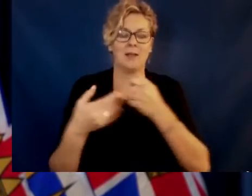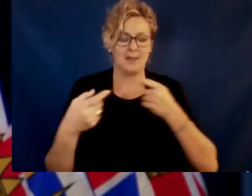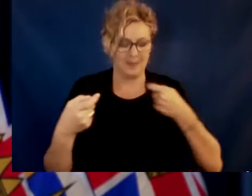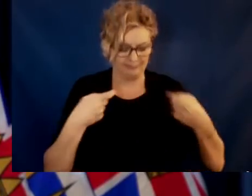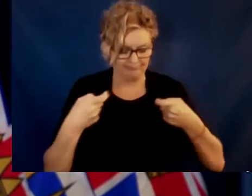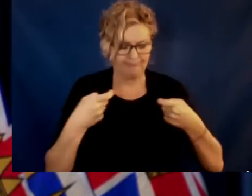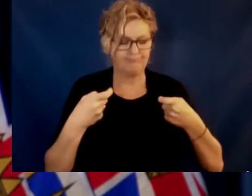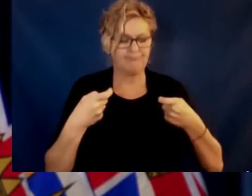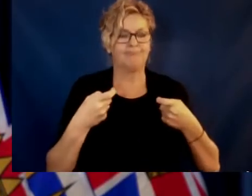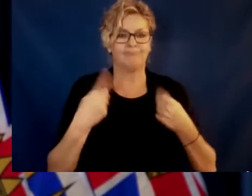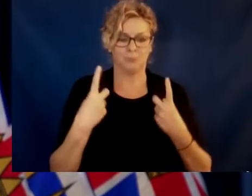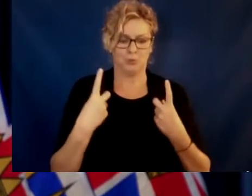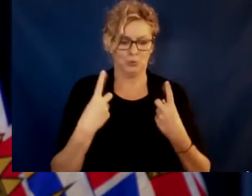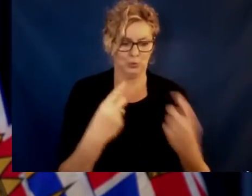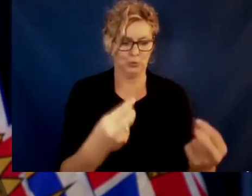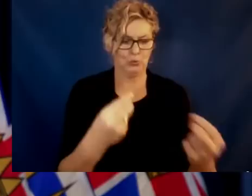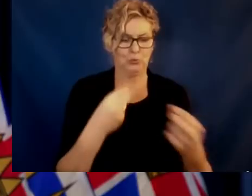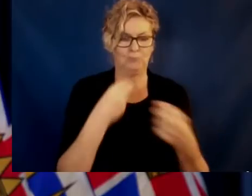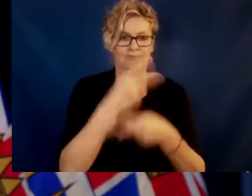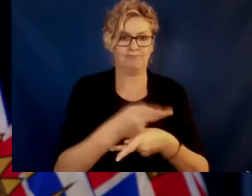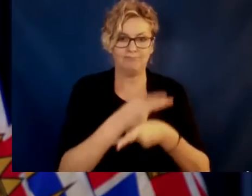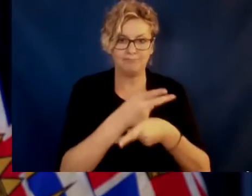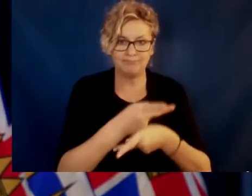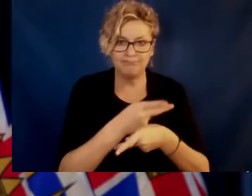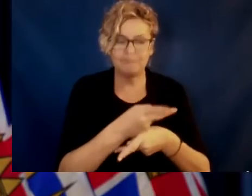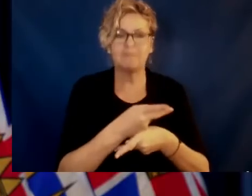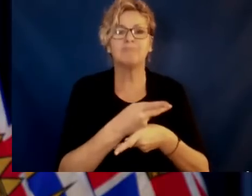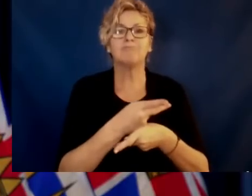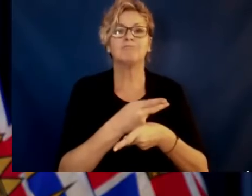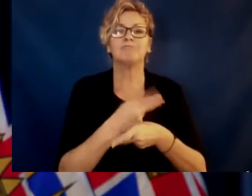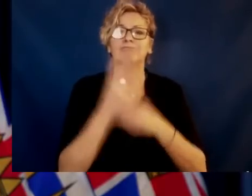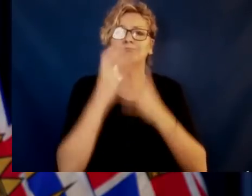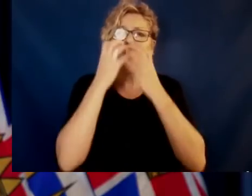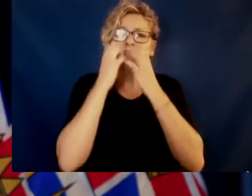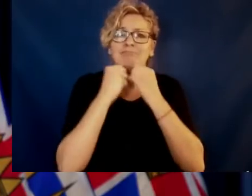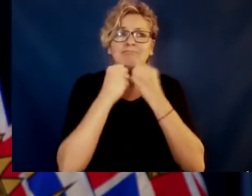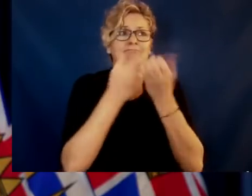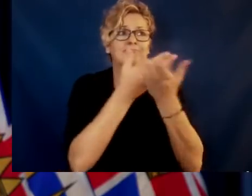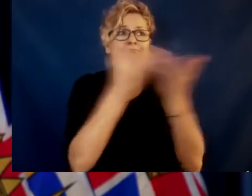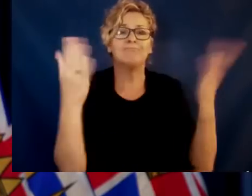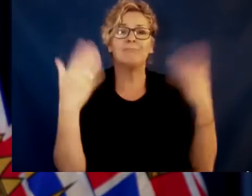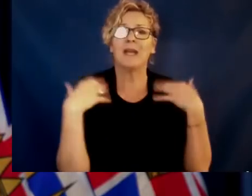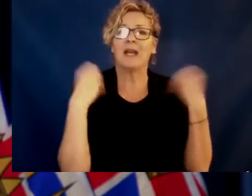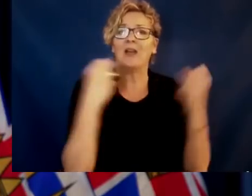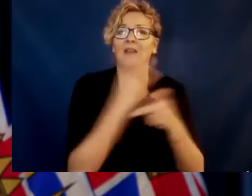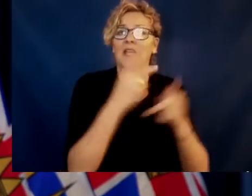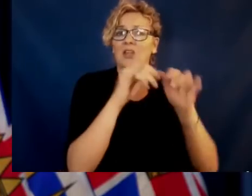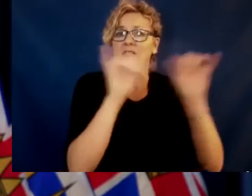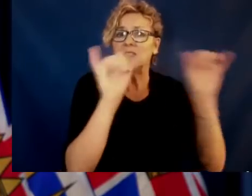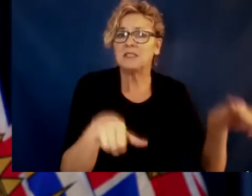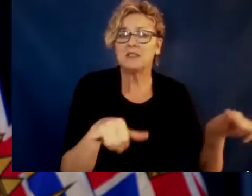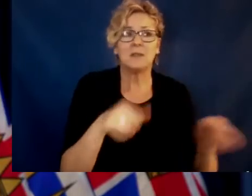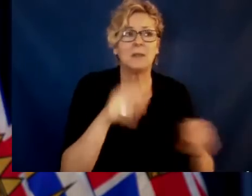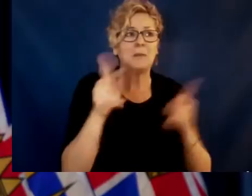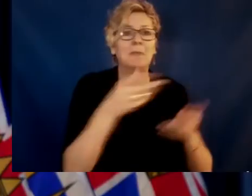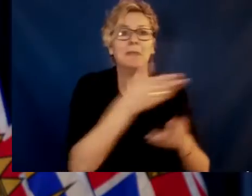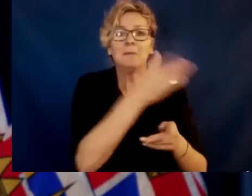priorities going, our priorities like our surgical restart, like making sure